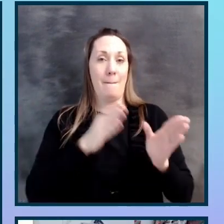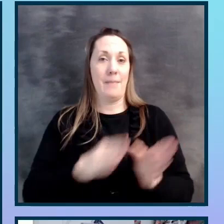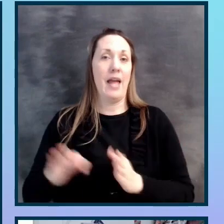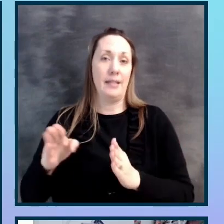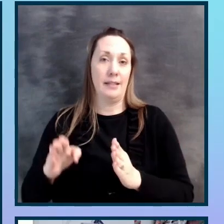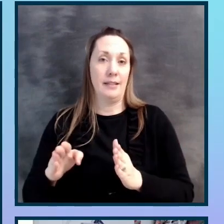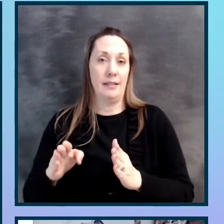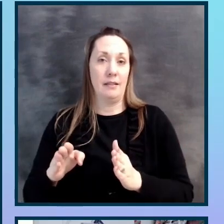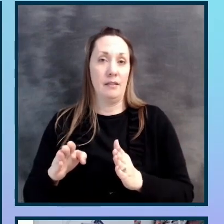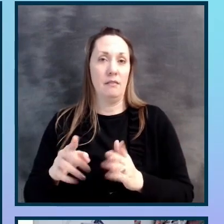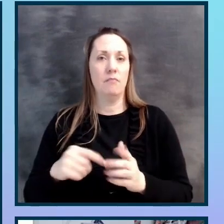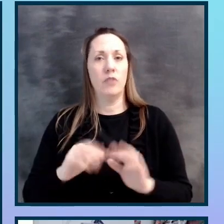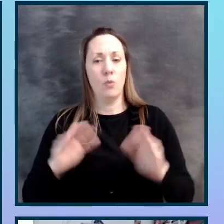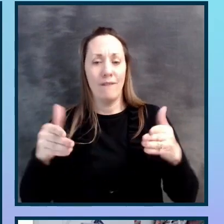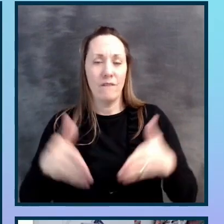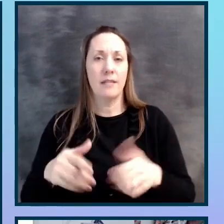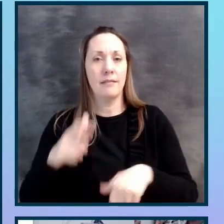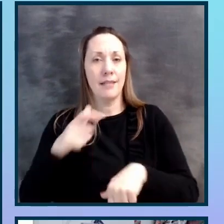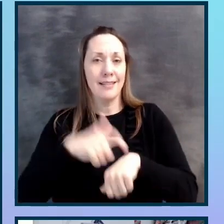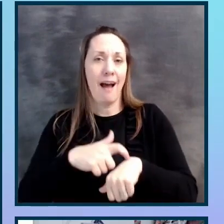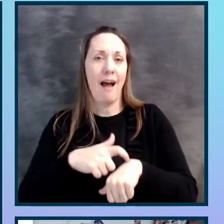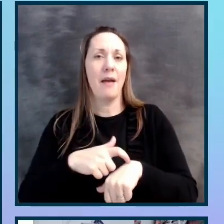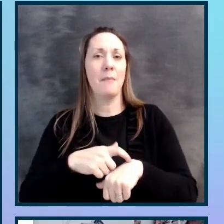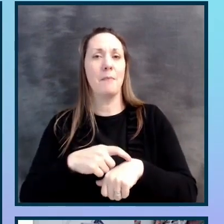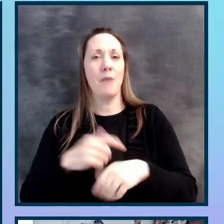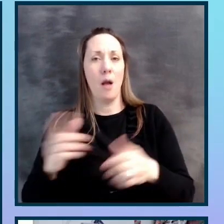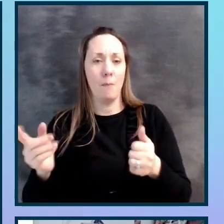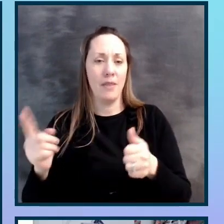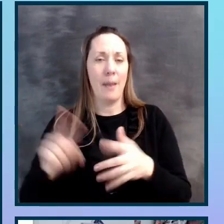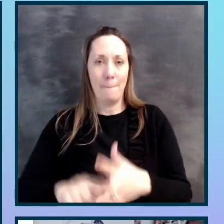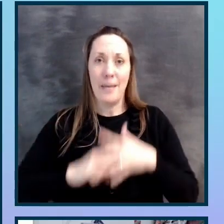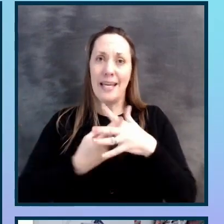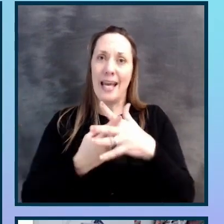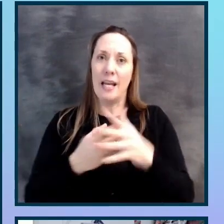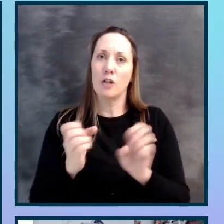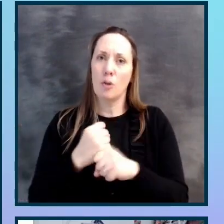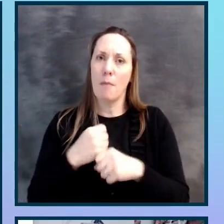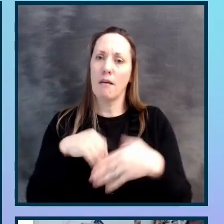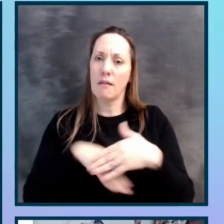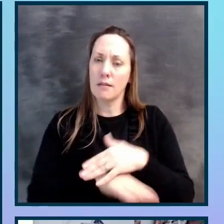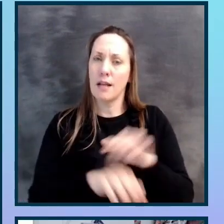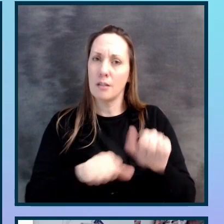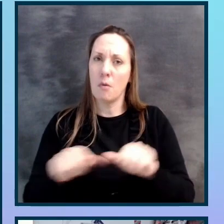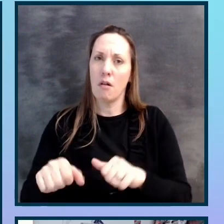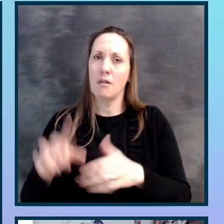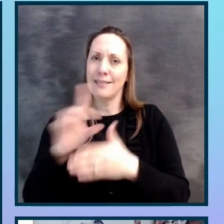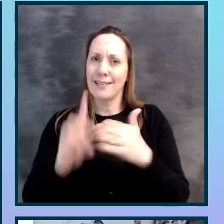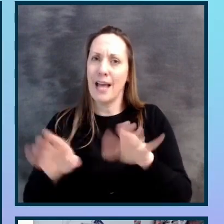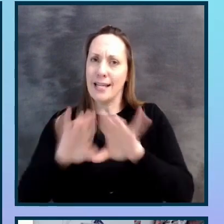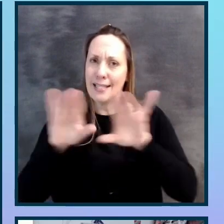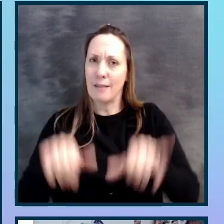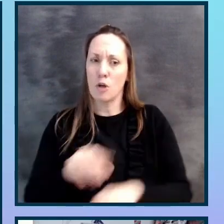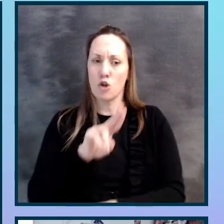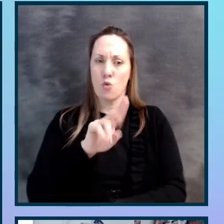Invest the time and energy upfront to create an accessible design system that your UX team and visual designers